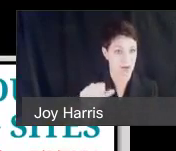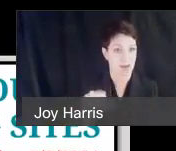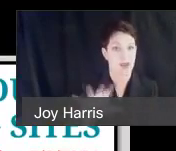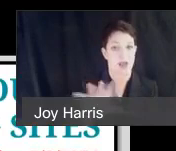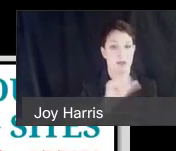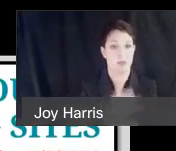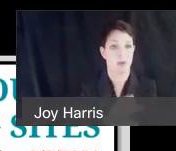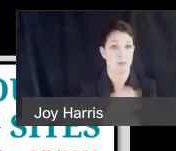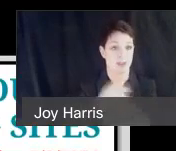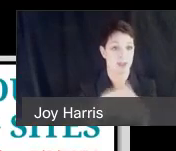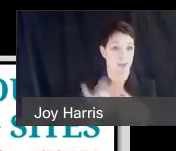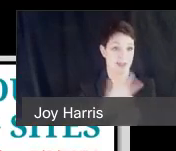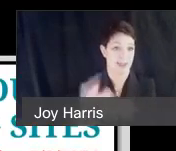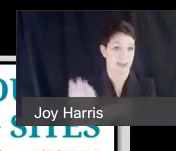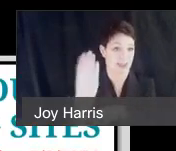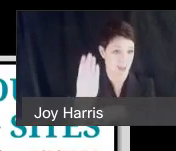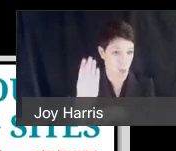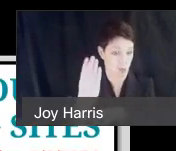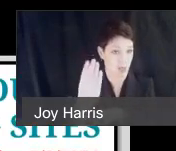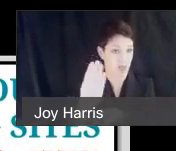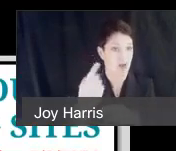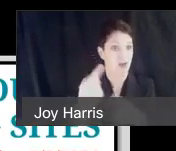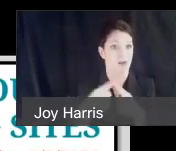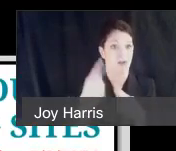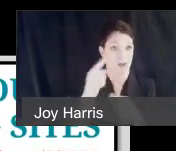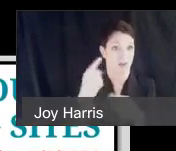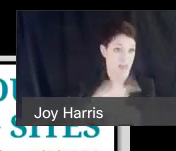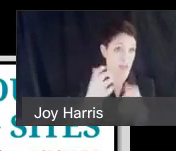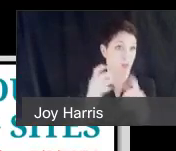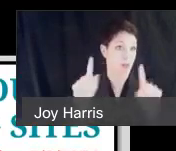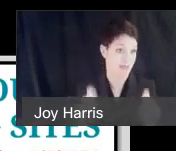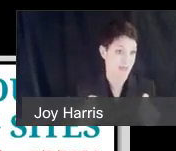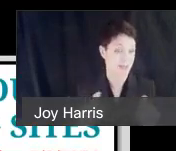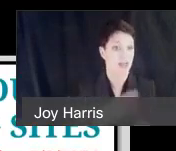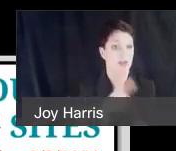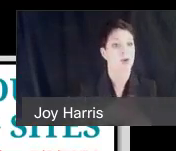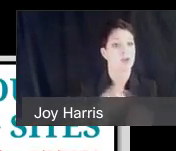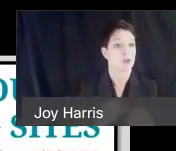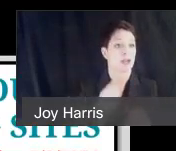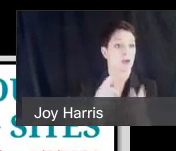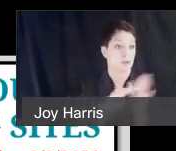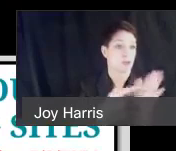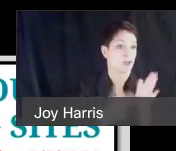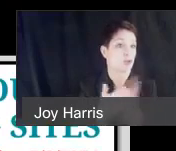for the day that you want to be tested and of course you can always register by phone at (610)